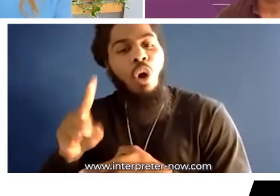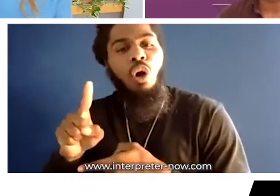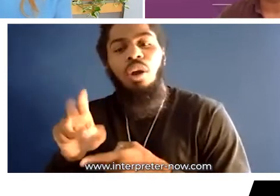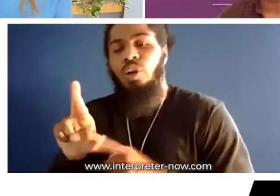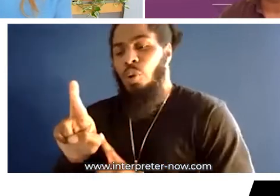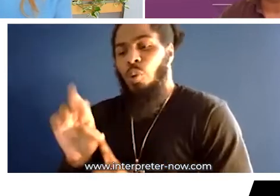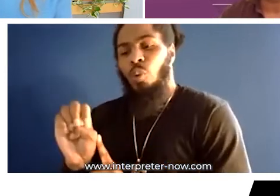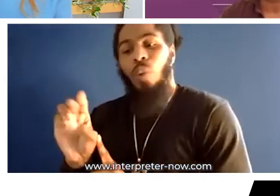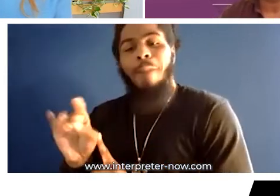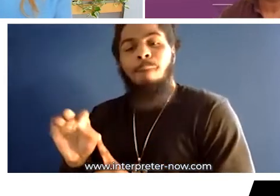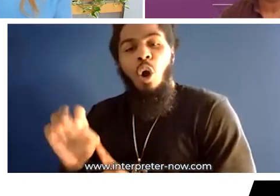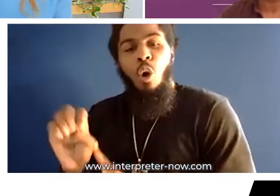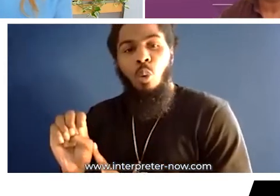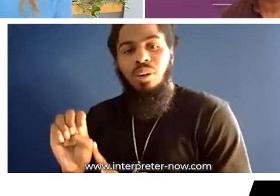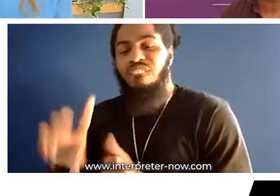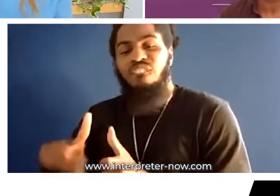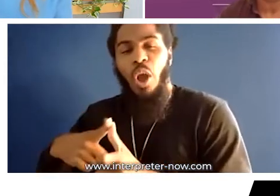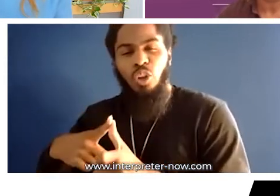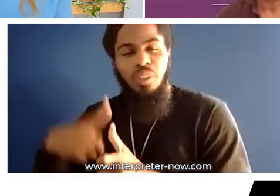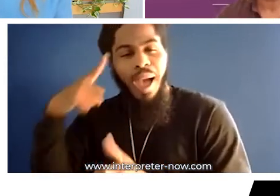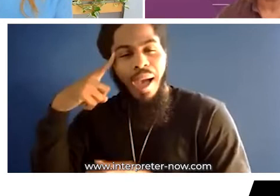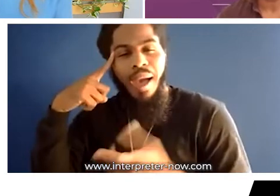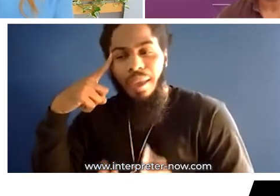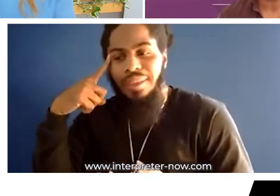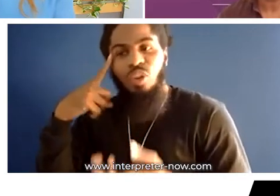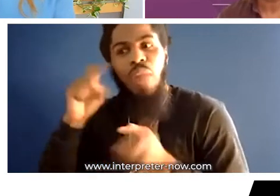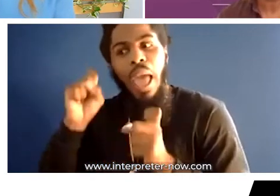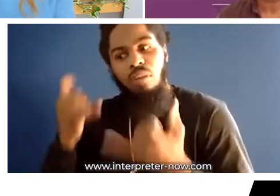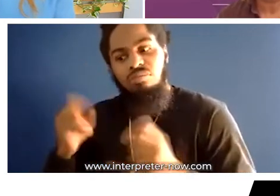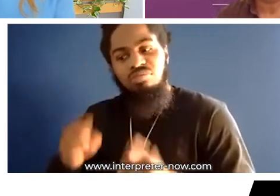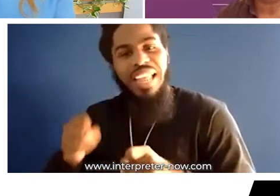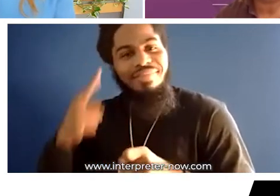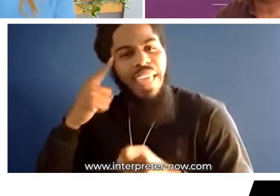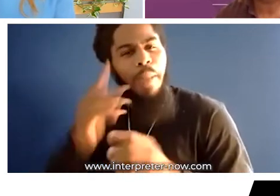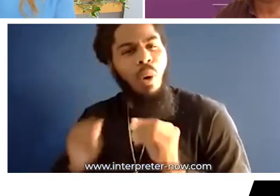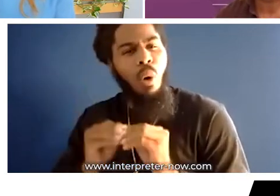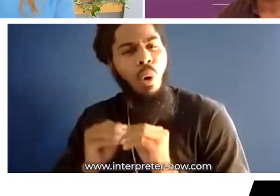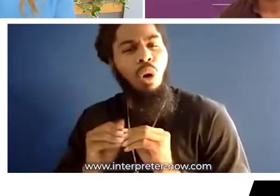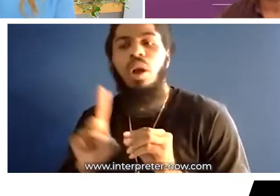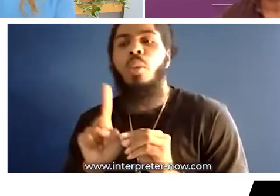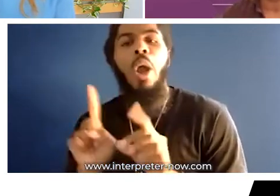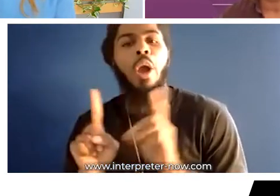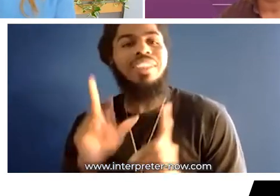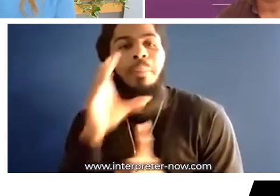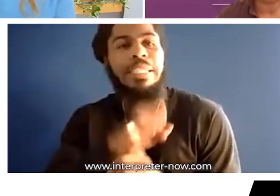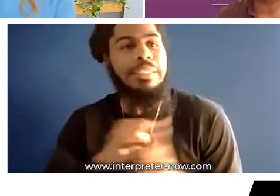to allow people to be very intentional to think more about where the gaps are and who's going to be negatively impacted.